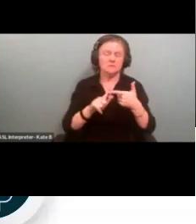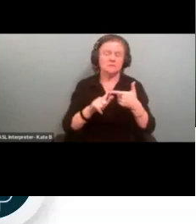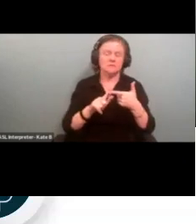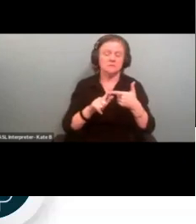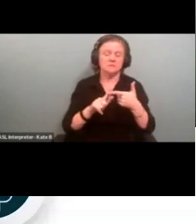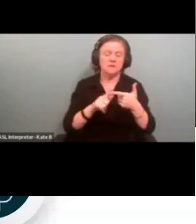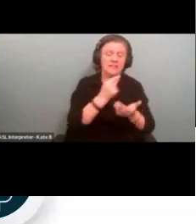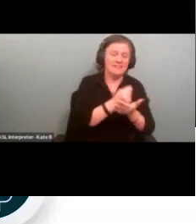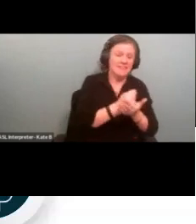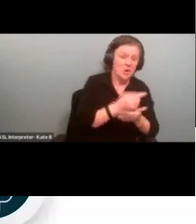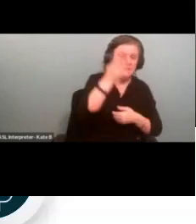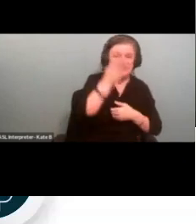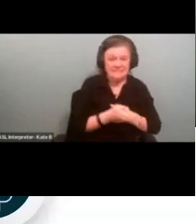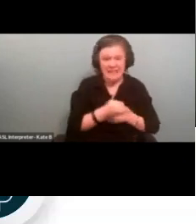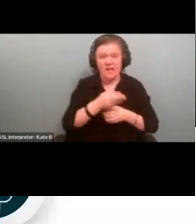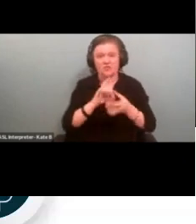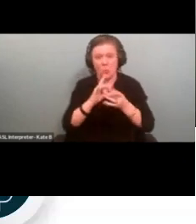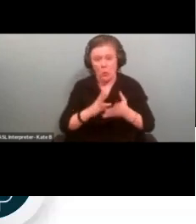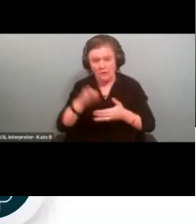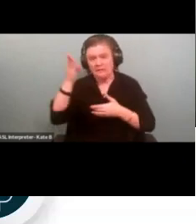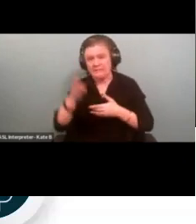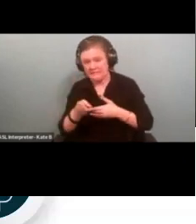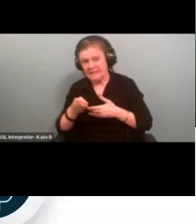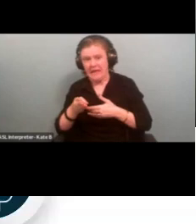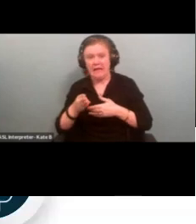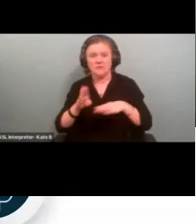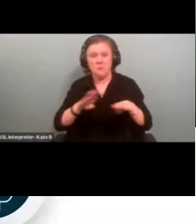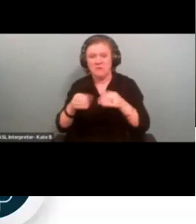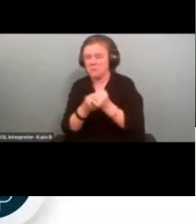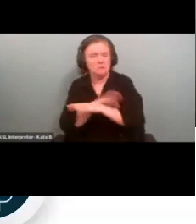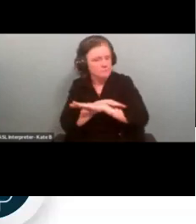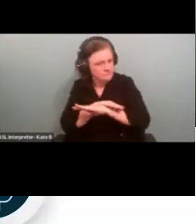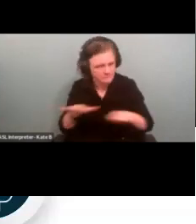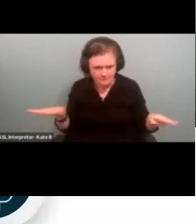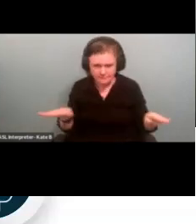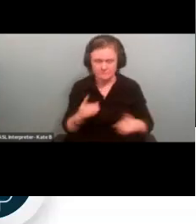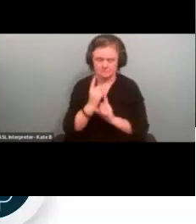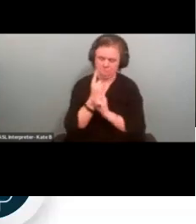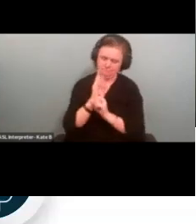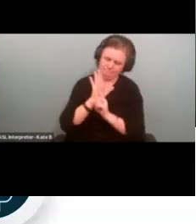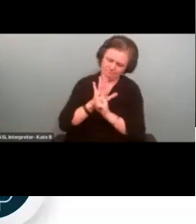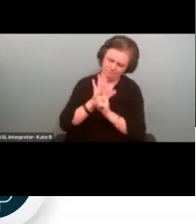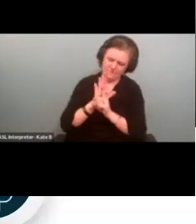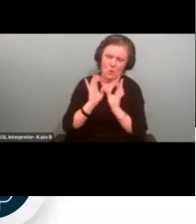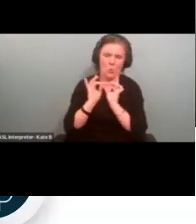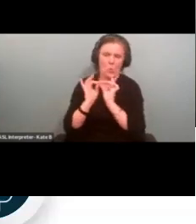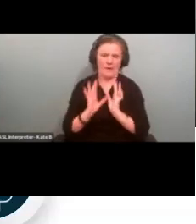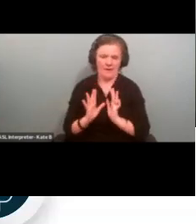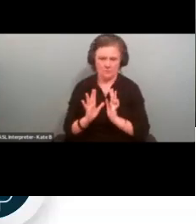therapist or the you know, behavioral support or whatever. It's a dedicated care coordinator responsible for